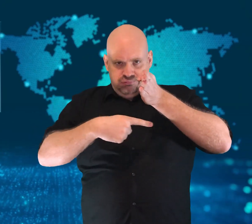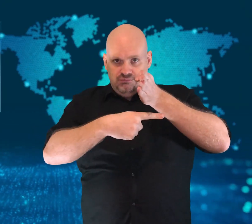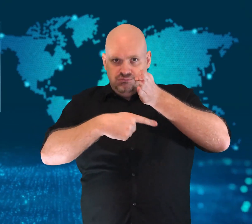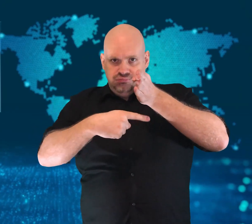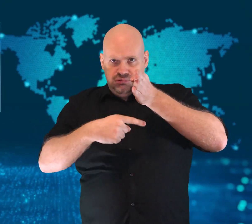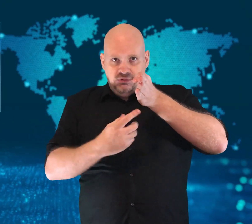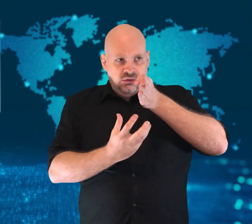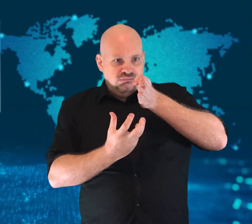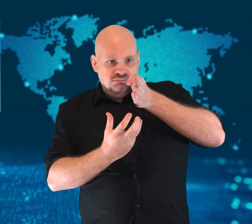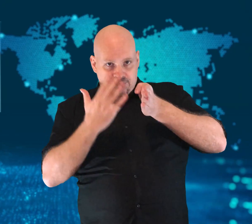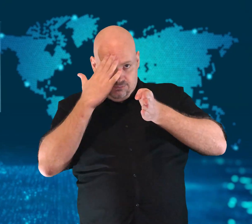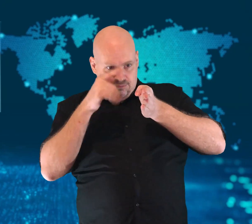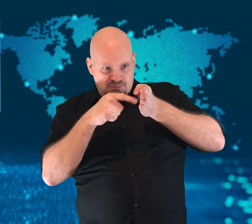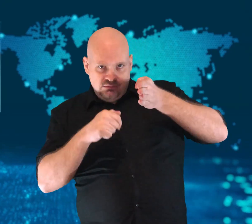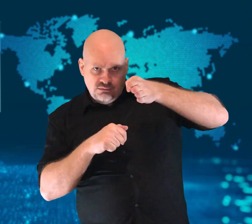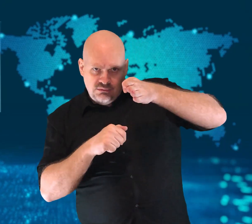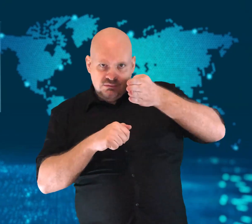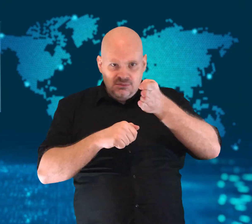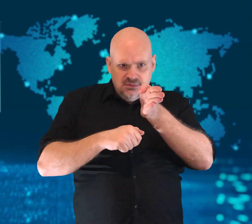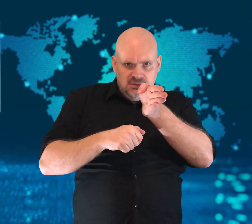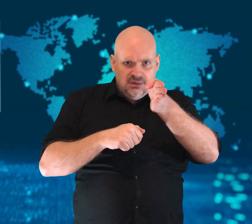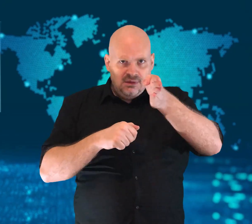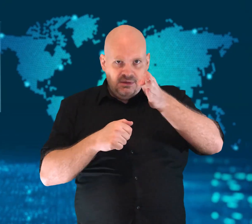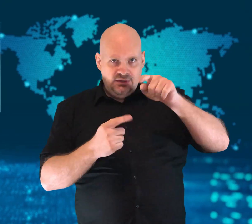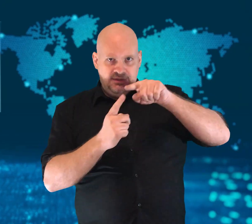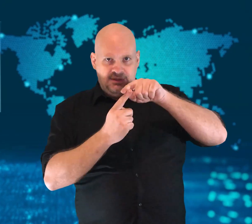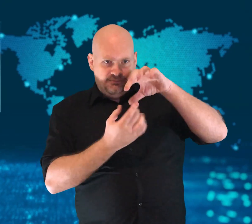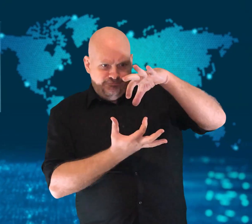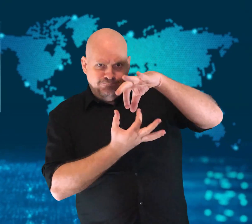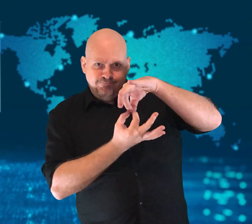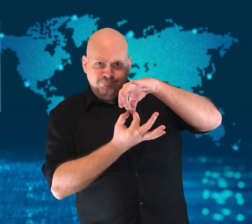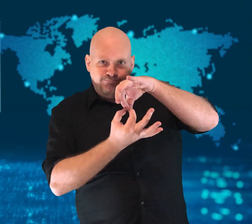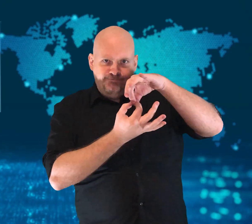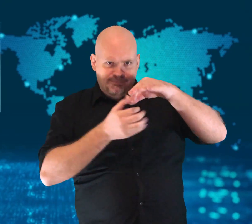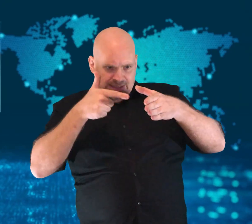the vehicle moves in that direction.